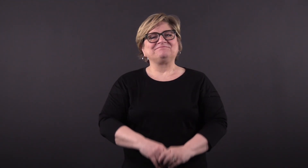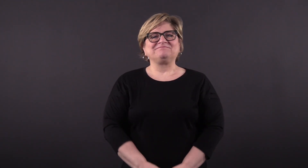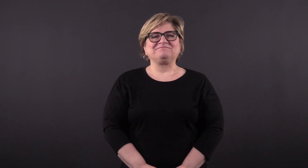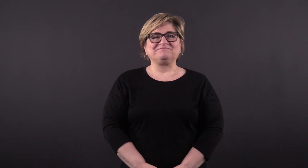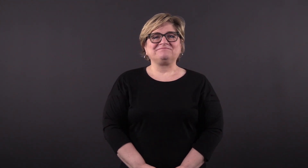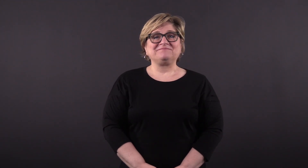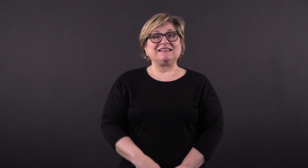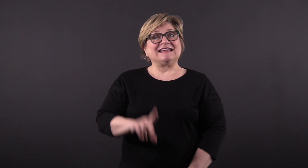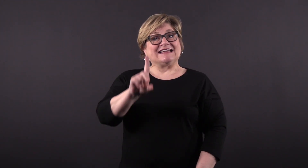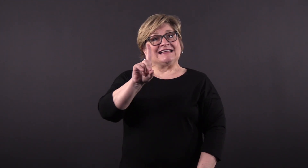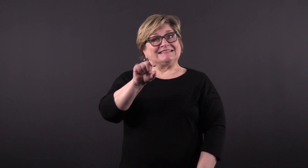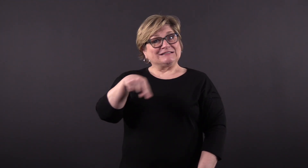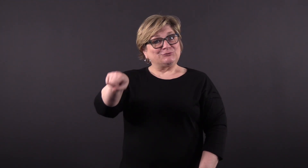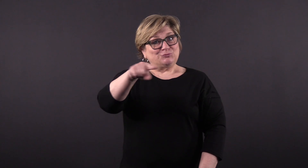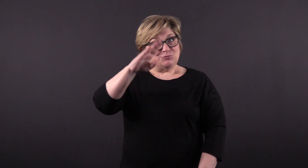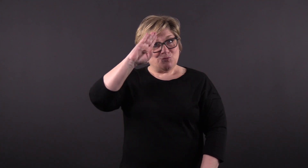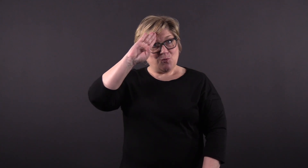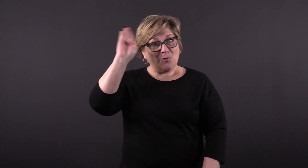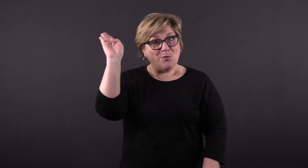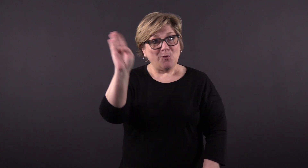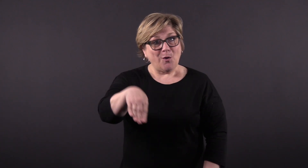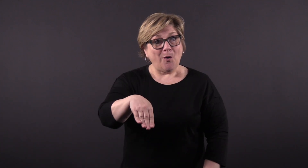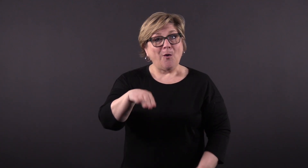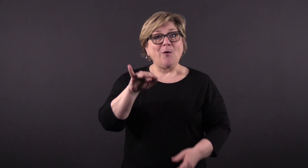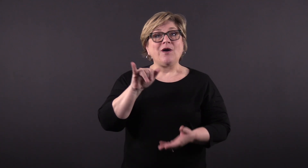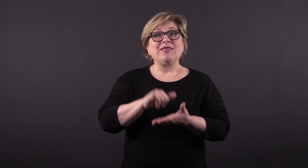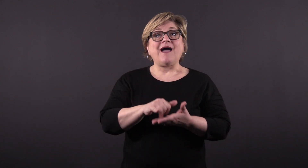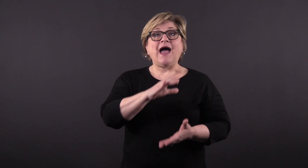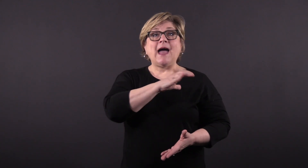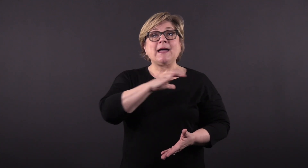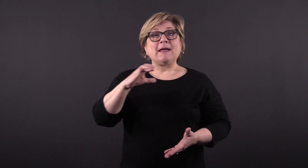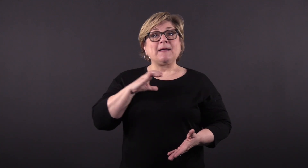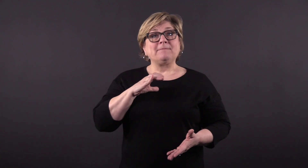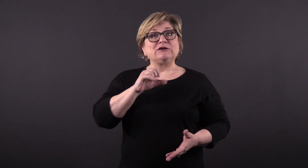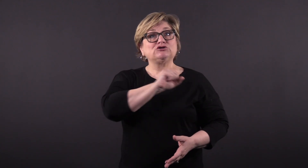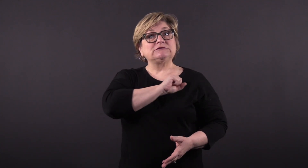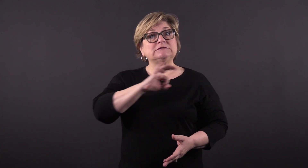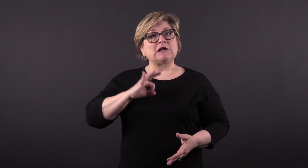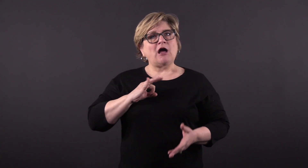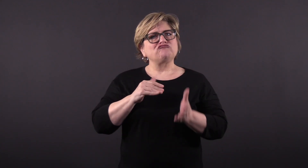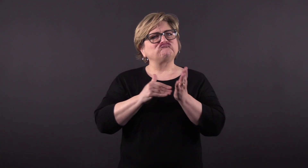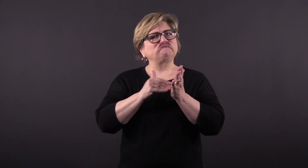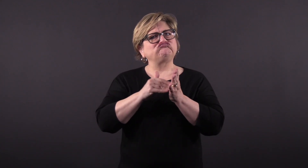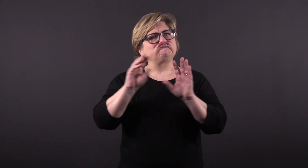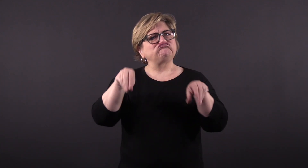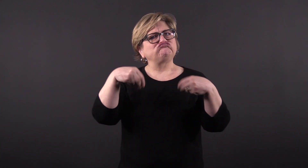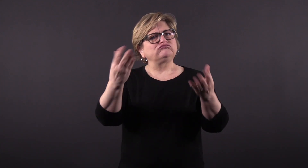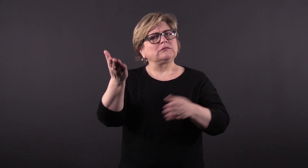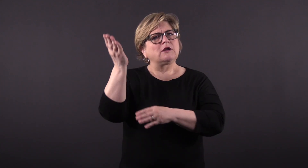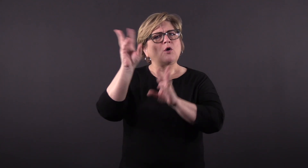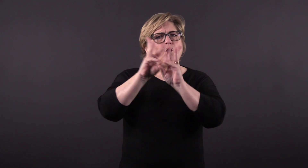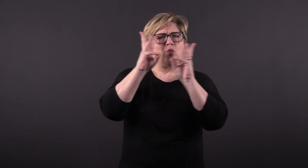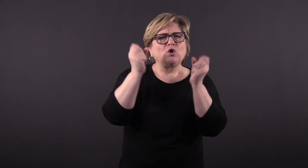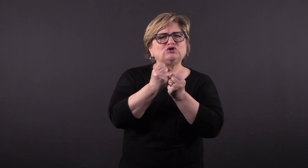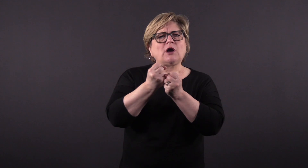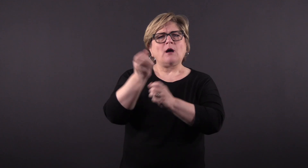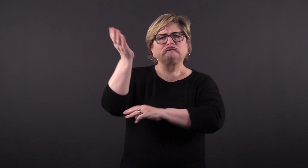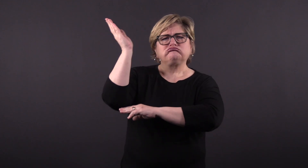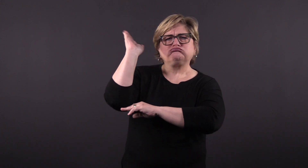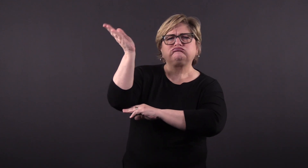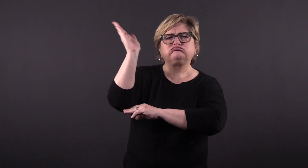Did you know that Commission staff frequently provide workshops and presentations to state